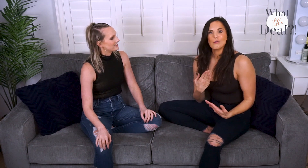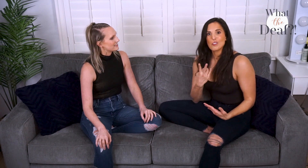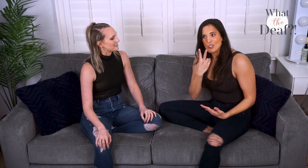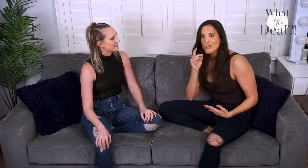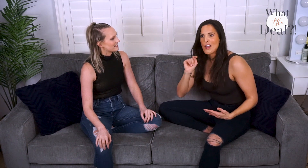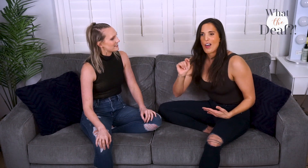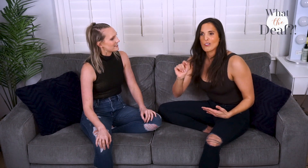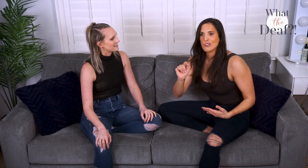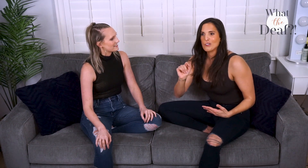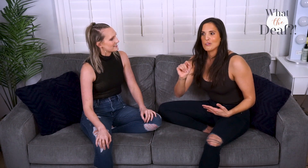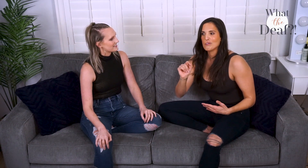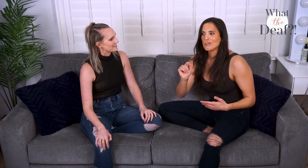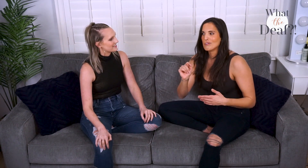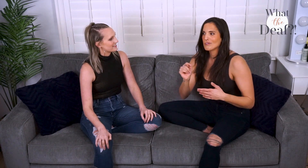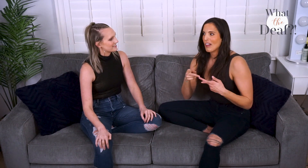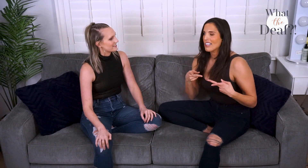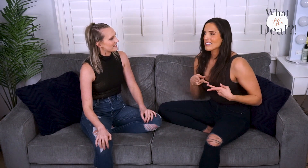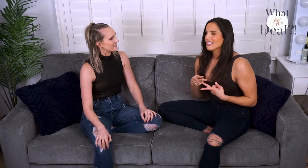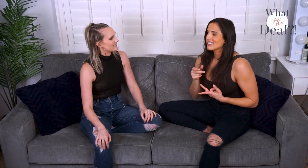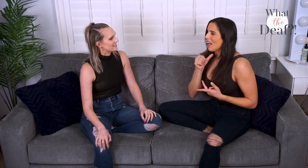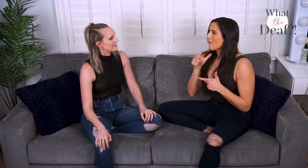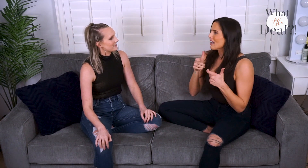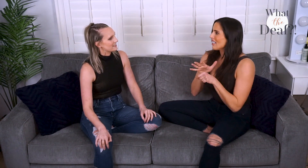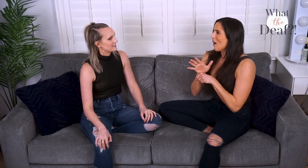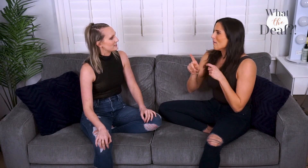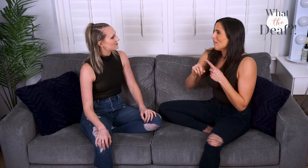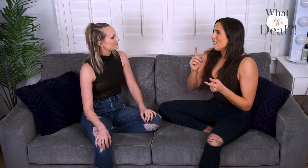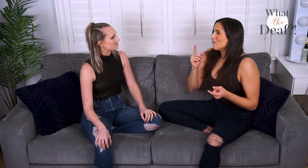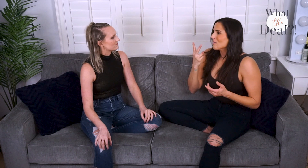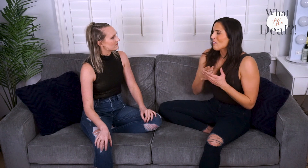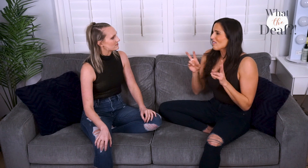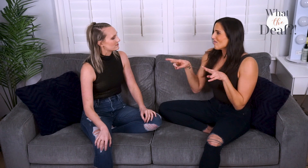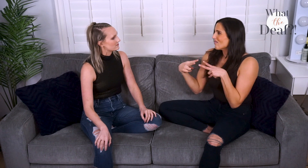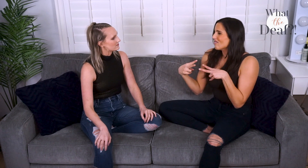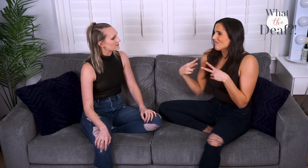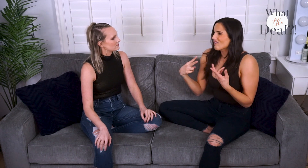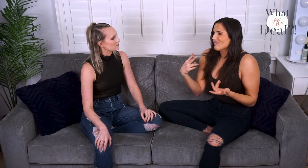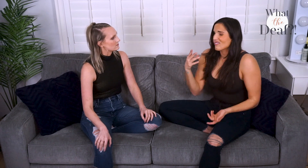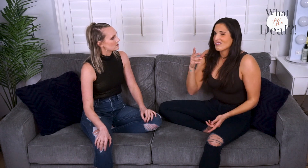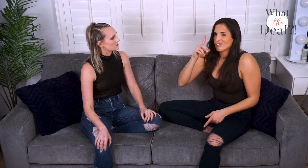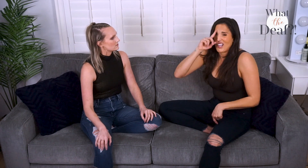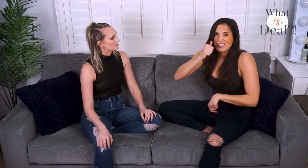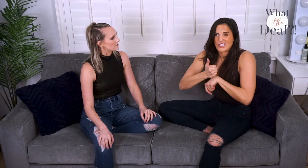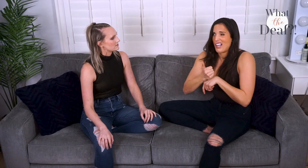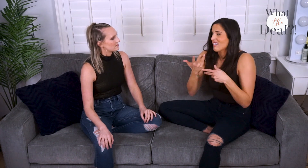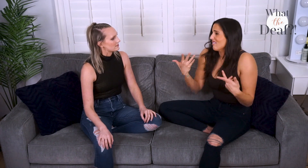two bathroom place, and it's not really big enough for the both of us, but we both have the mindset of like,